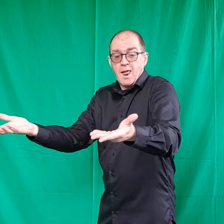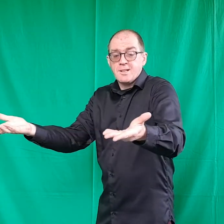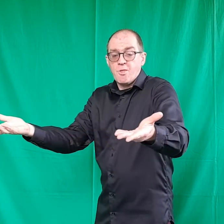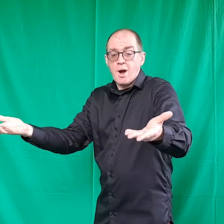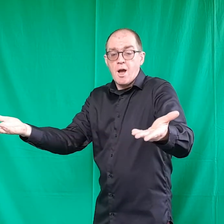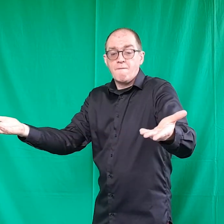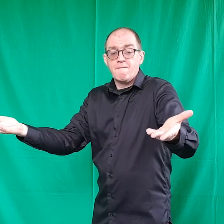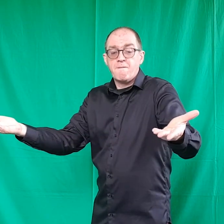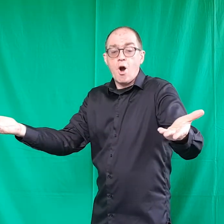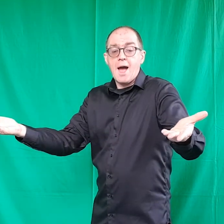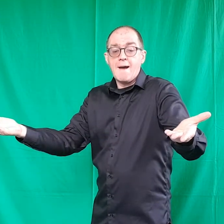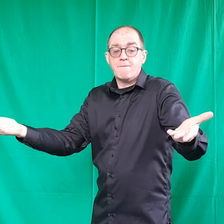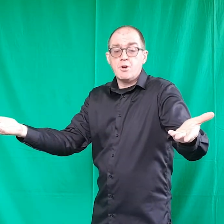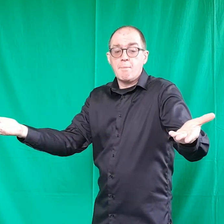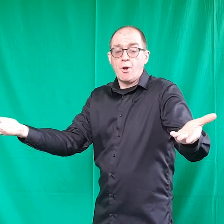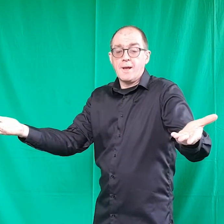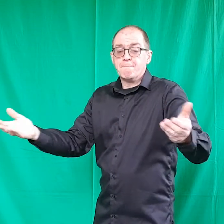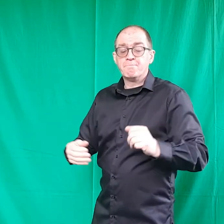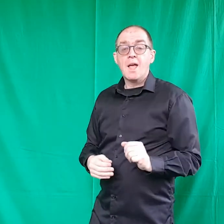'Lighting the way home for everybody'